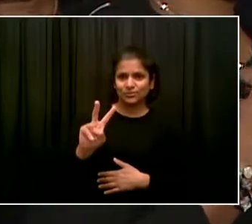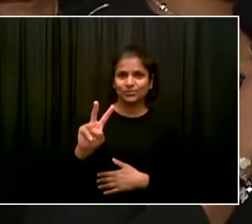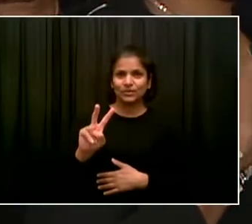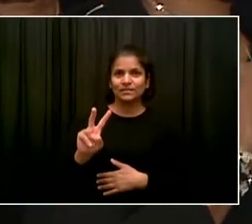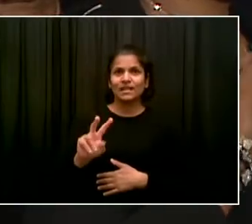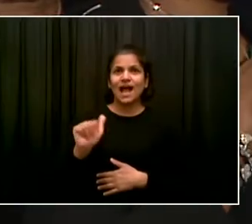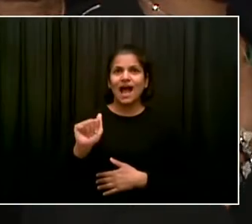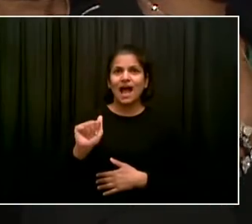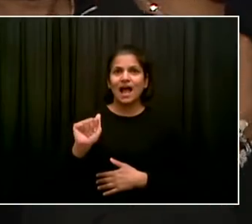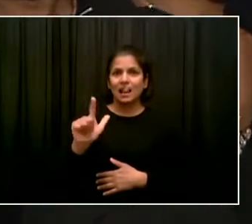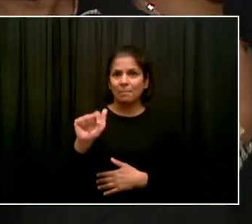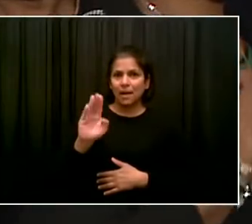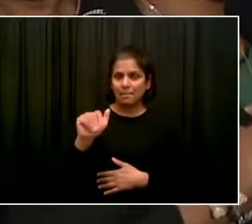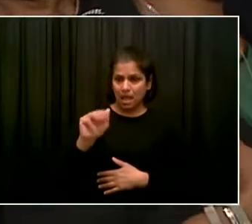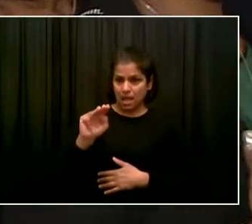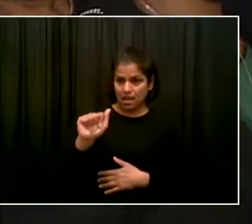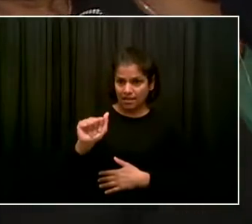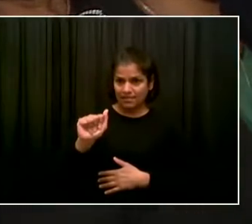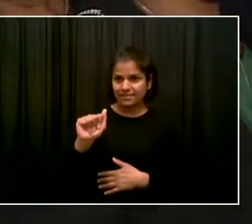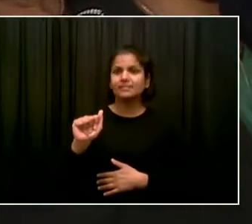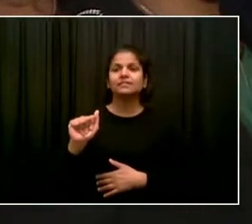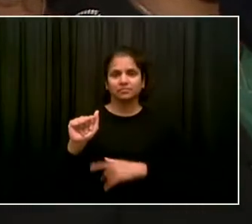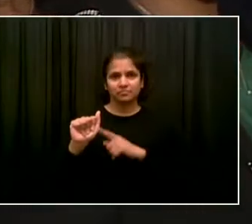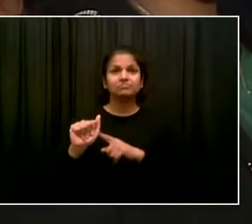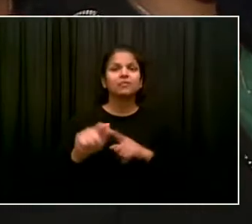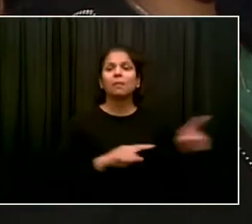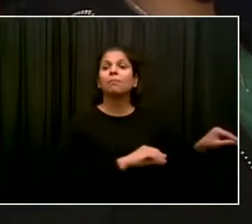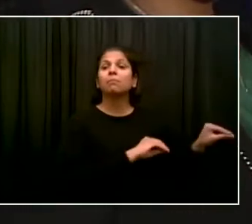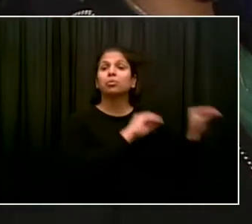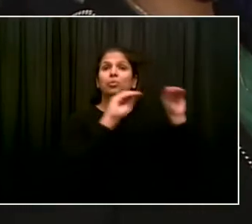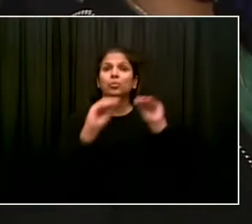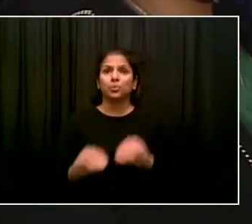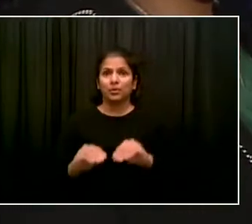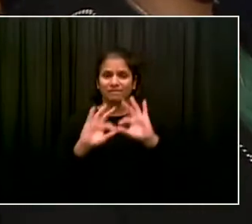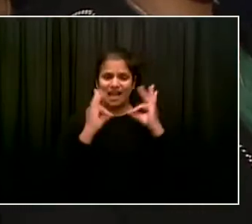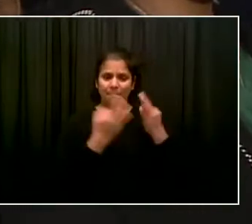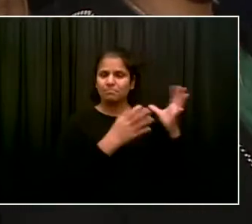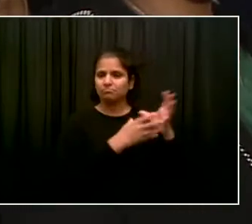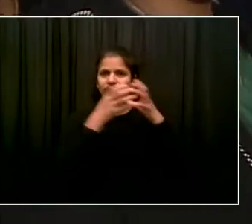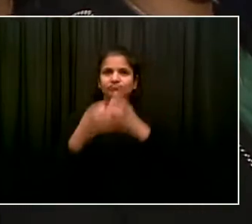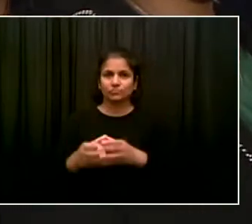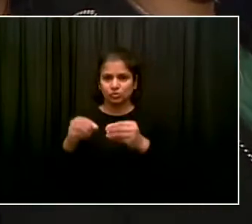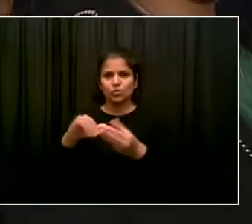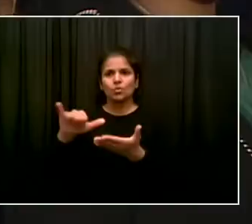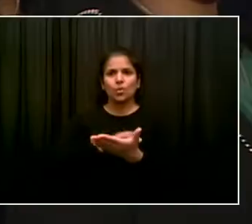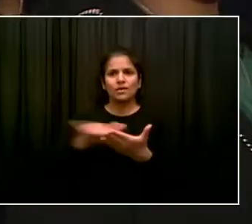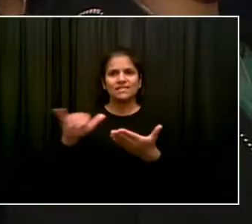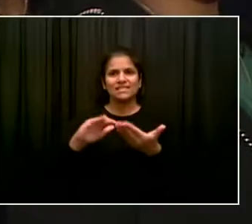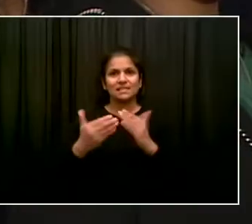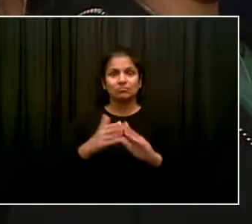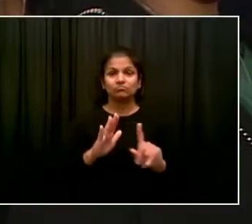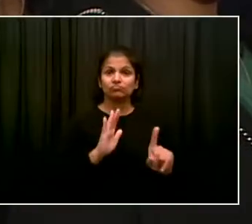SYDNEY CITY AND A GIFT AS SHE MOVED HERAE S A